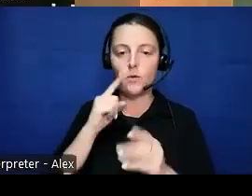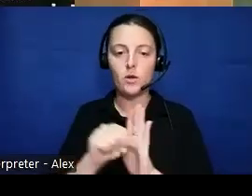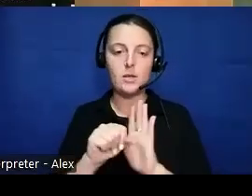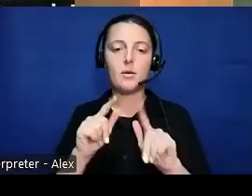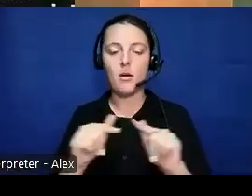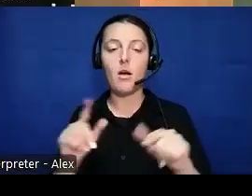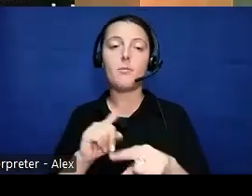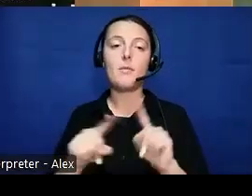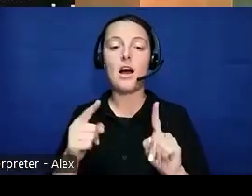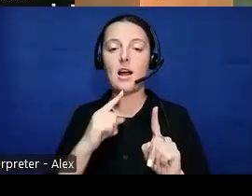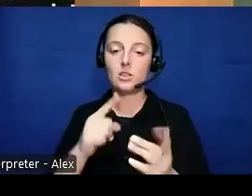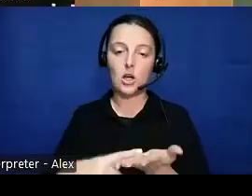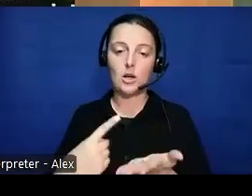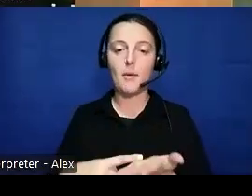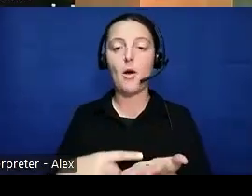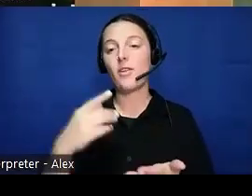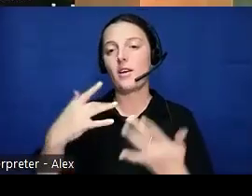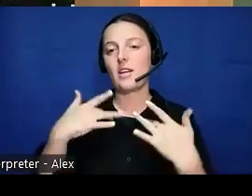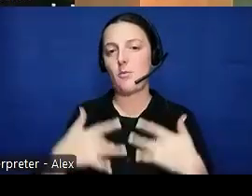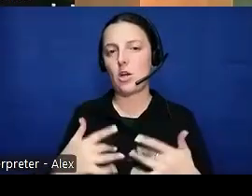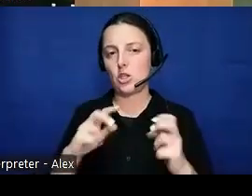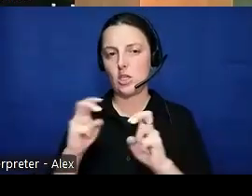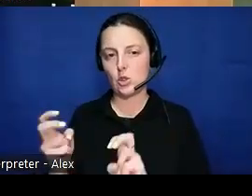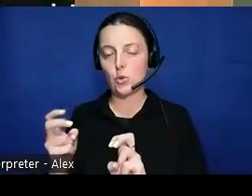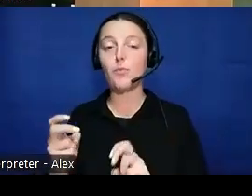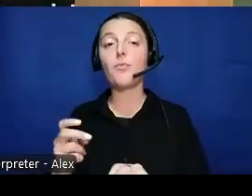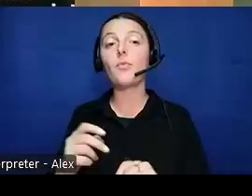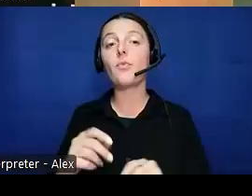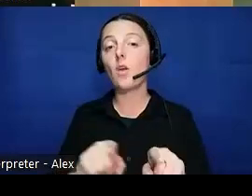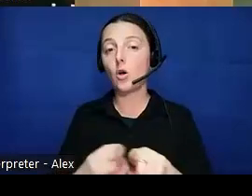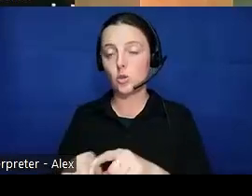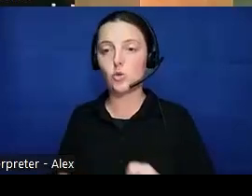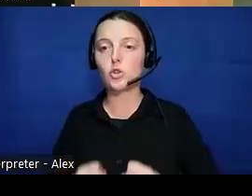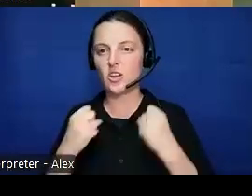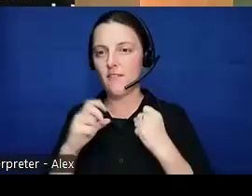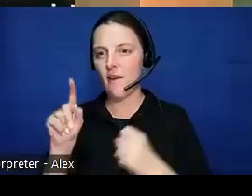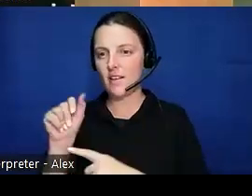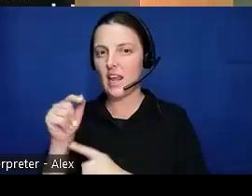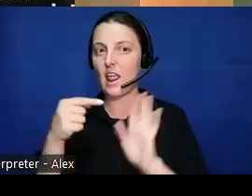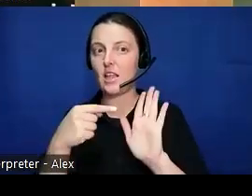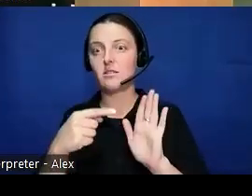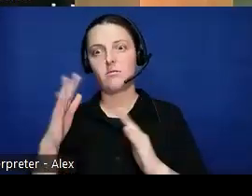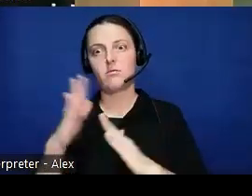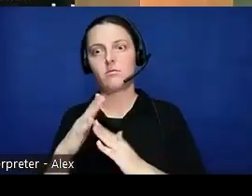show you actually something much more interesting, which is which is some survival data. Um so when I